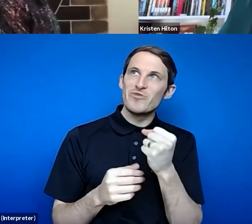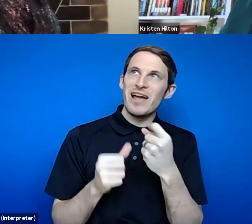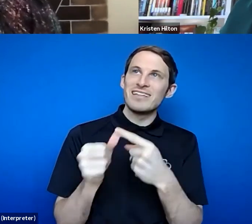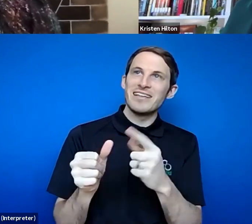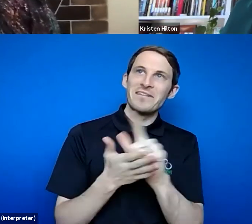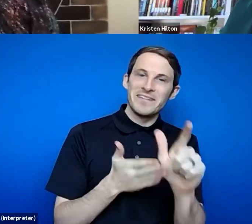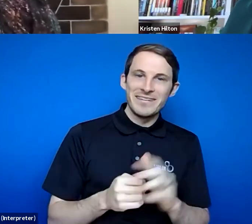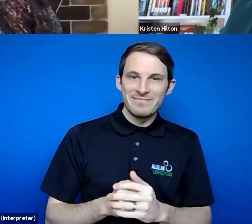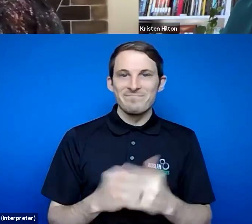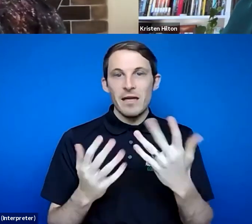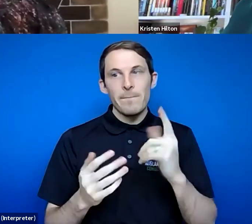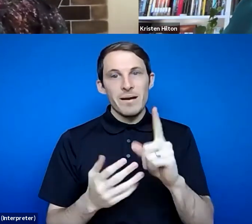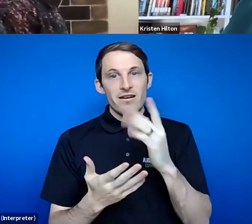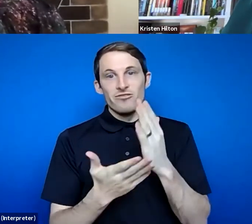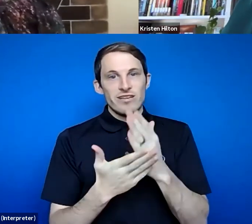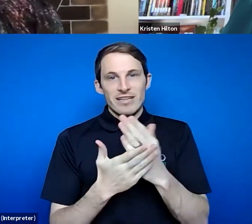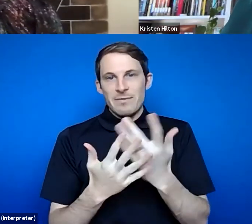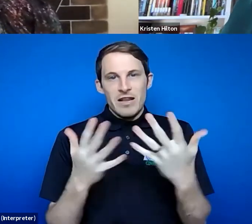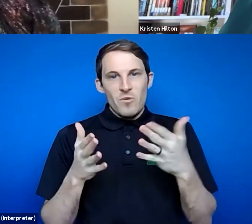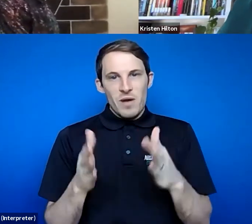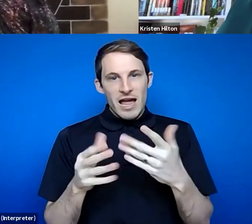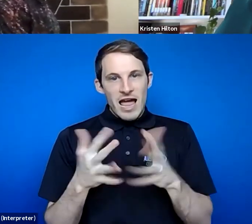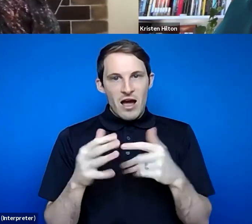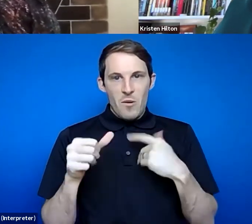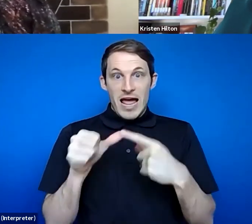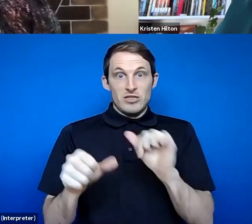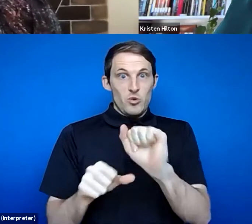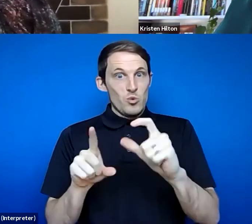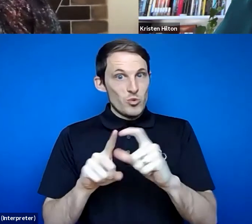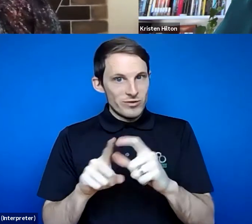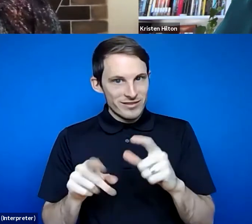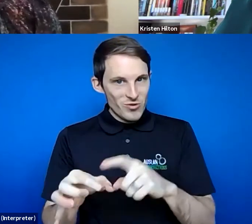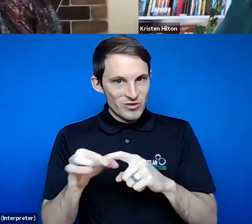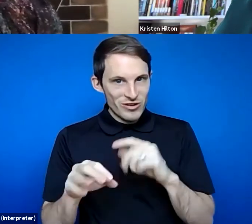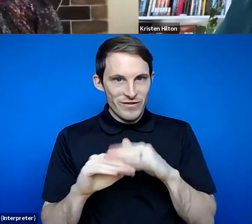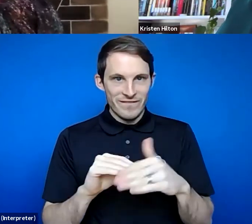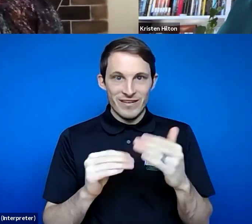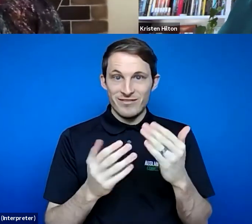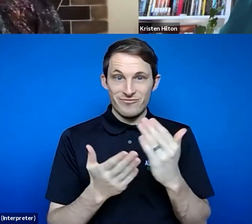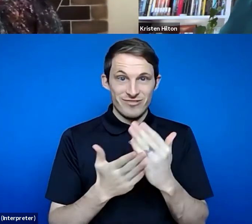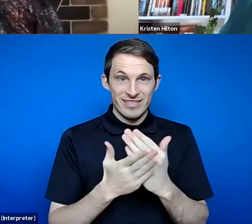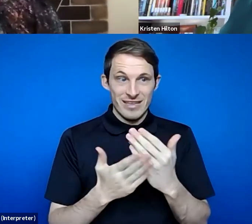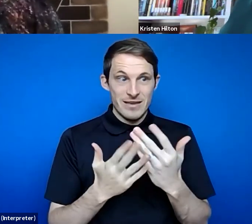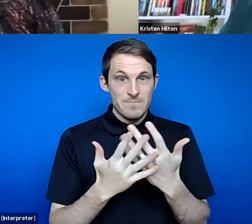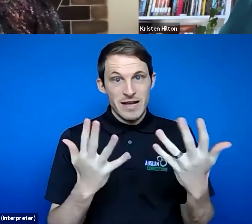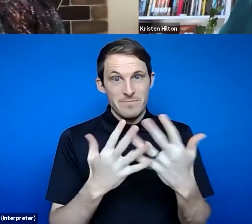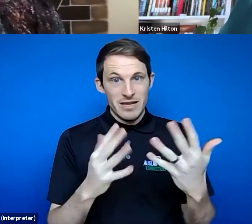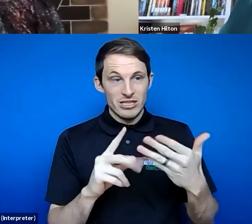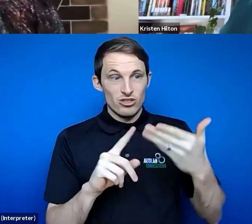about that". The answer to the question is over many, many generations everybody contributed